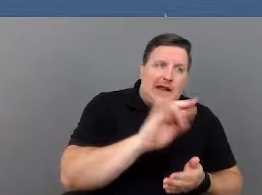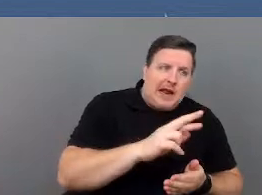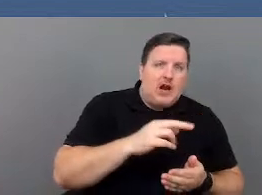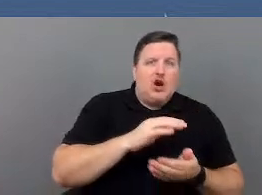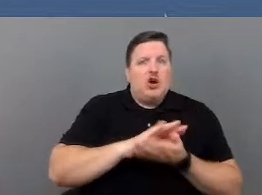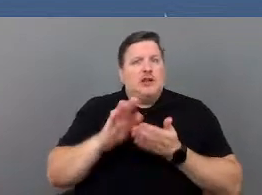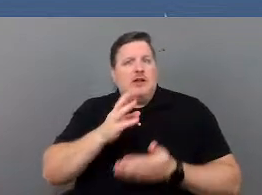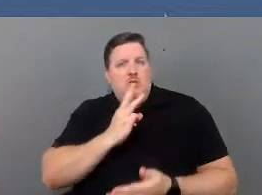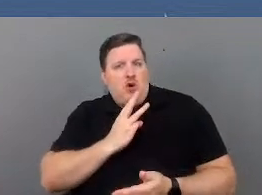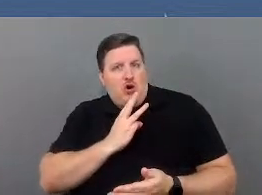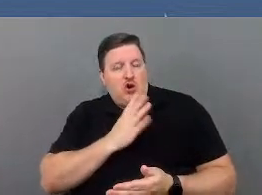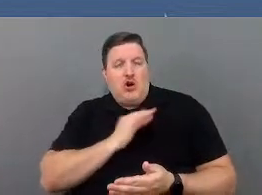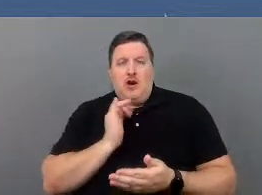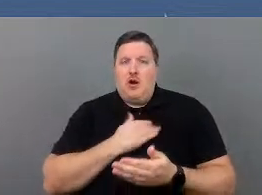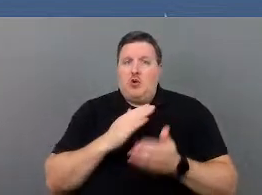TAKE URGENT ACTION TO ADDRESS OUR CURRENT CLIMATE CRISIS.